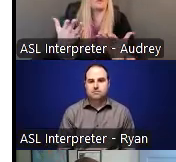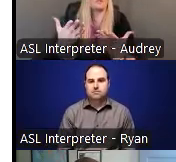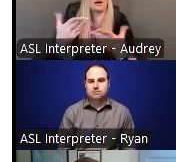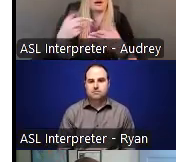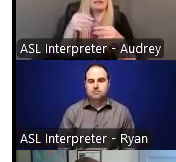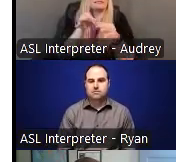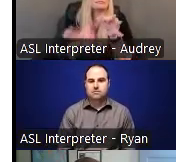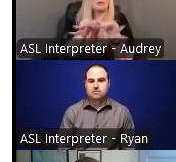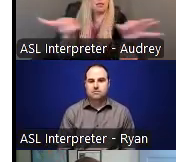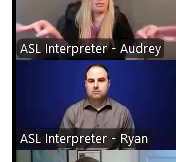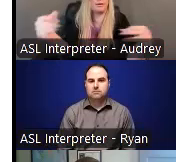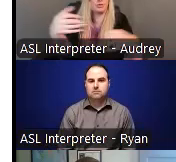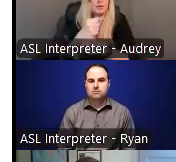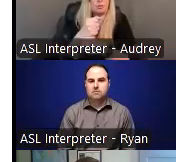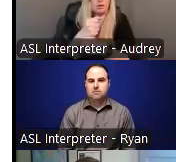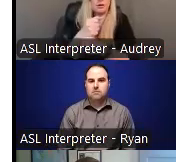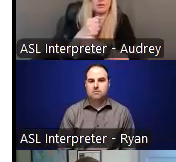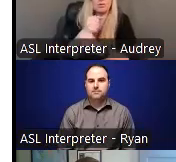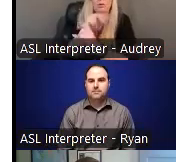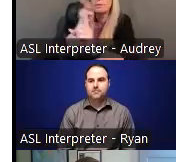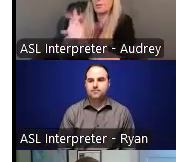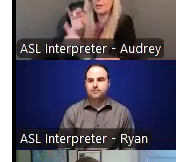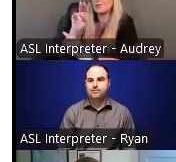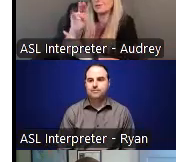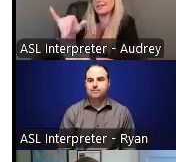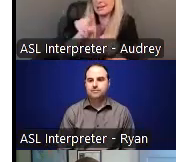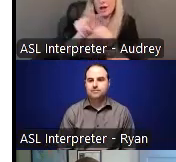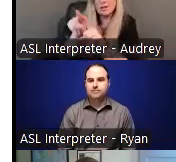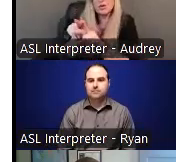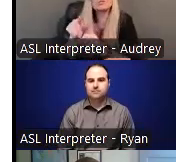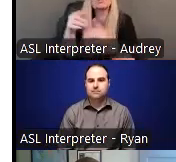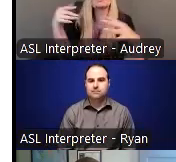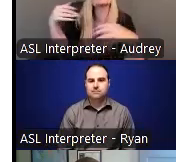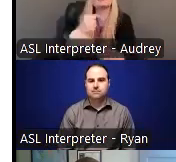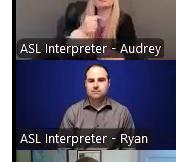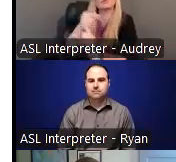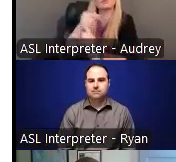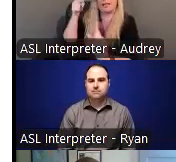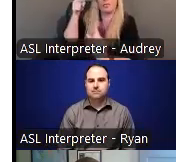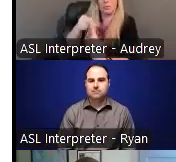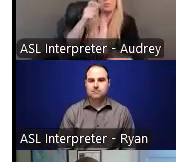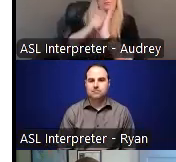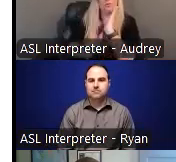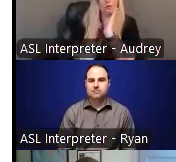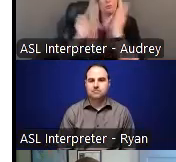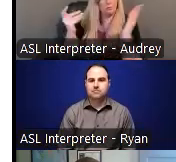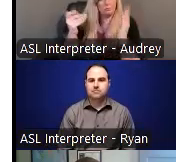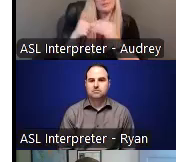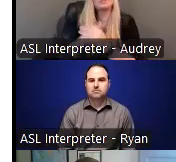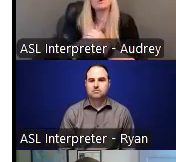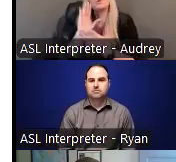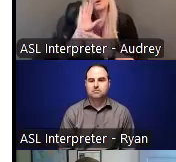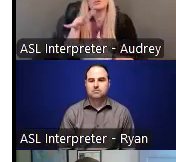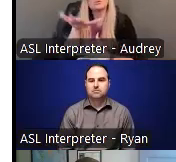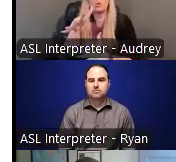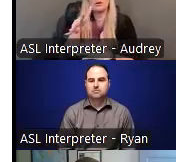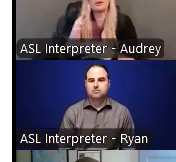to Danny as well. We'd be like, so this is what it was about. So we would sort of split that up